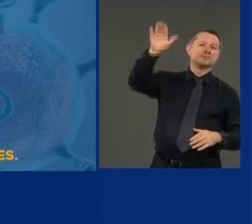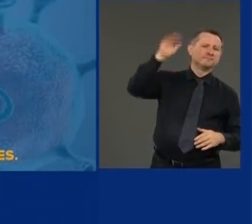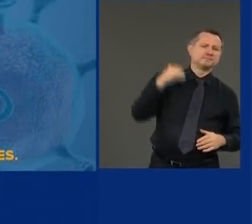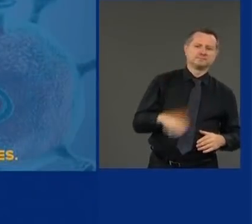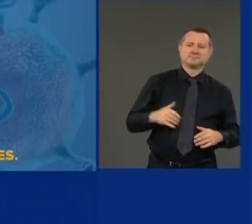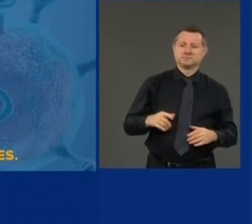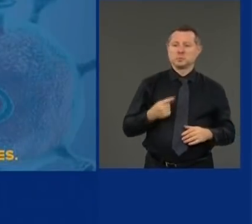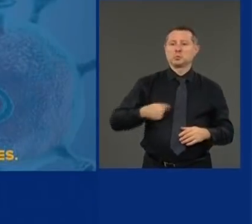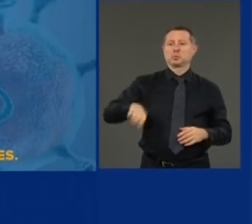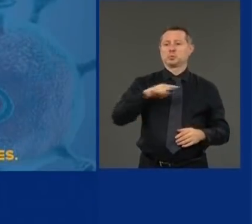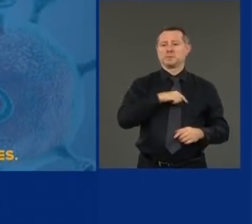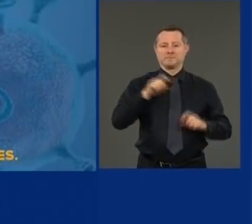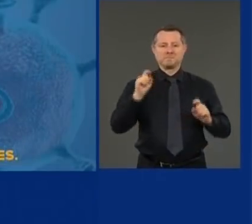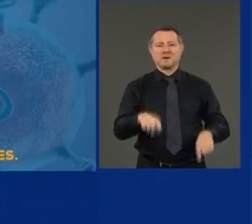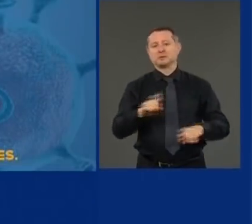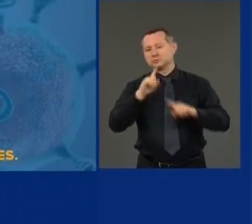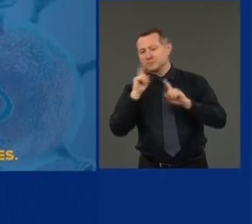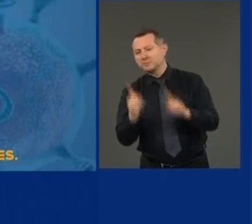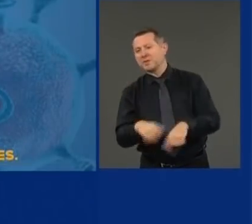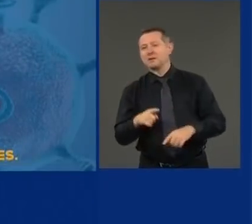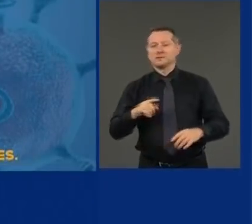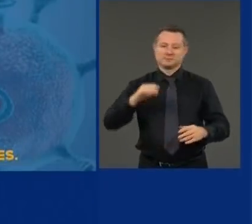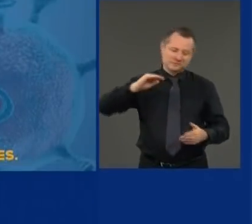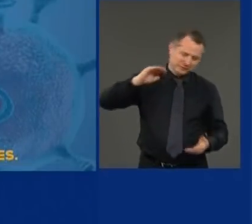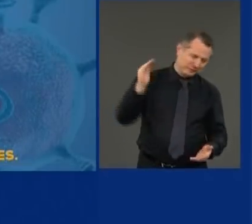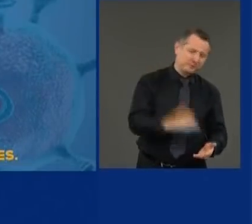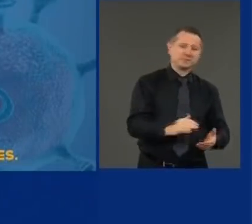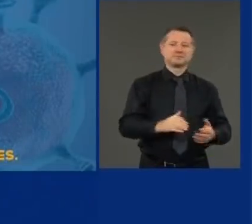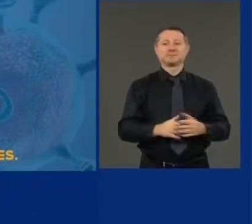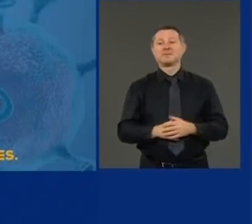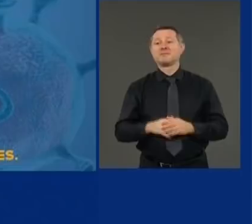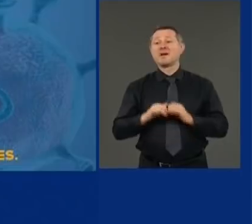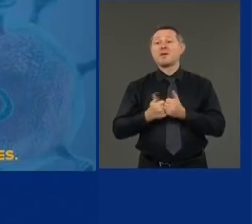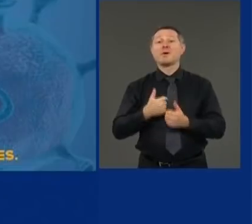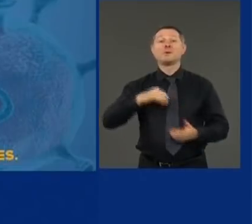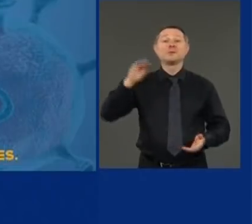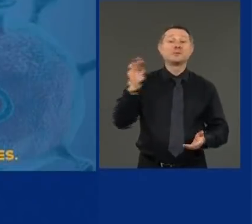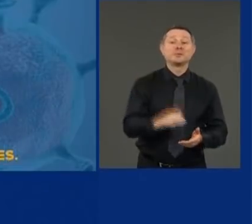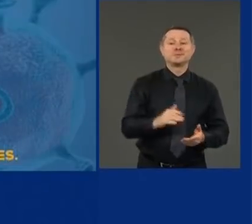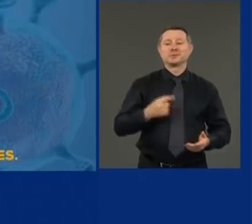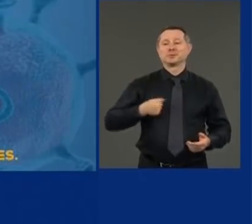CONTINUE. THOSE UPWARD NUMBERS DON'T